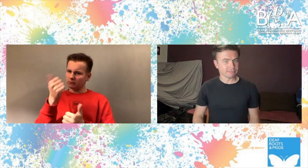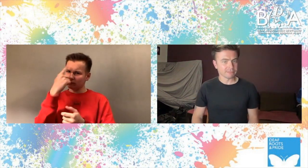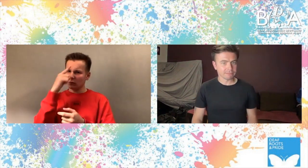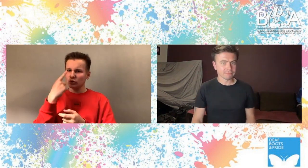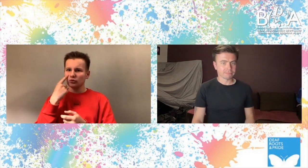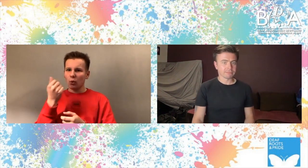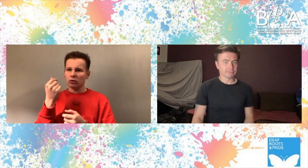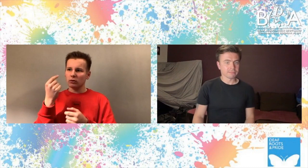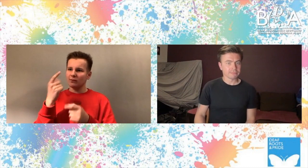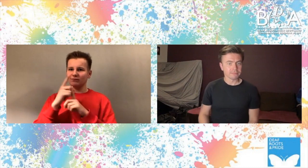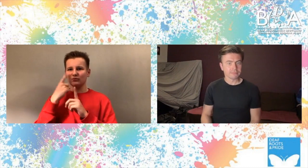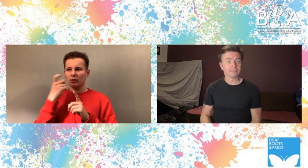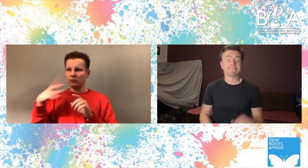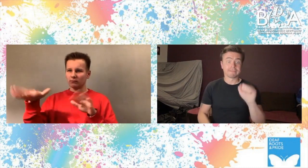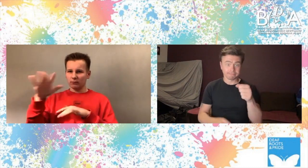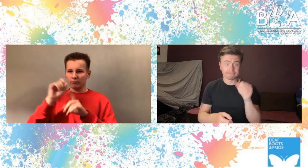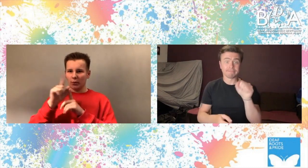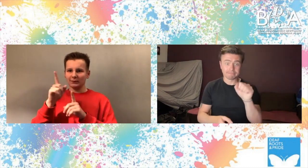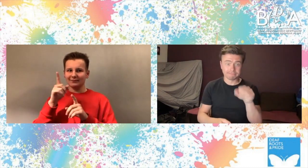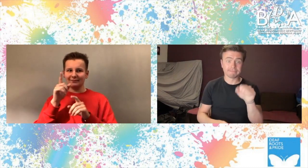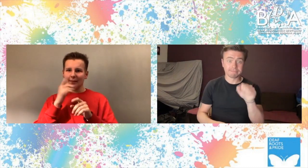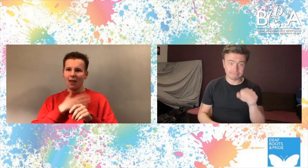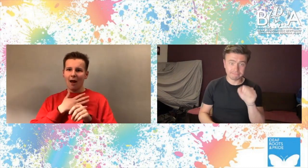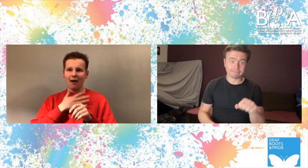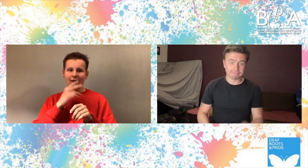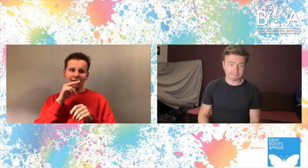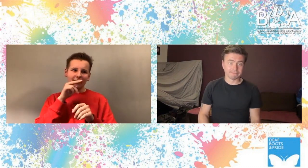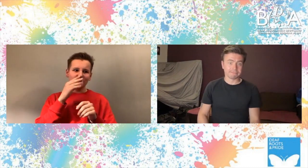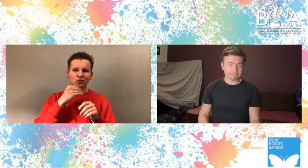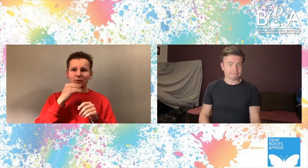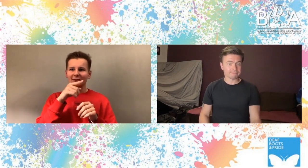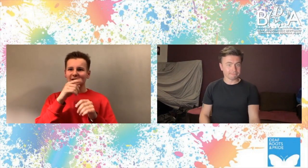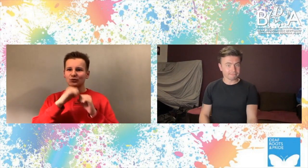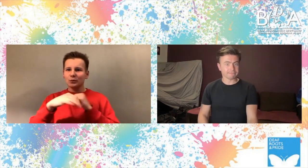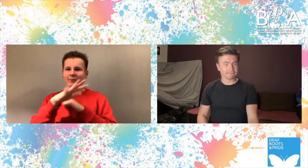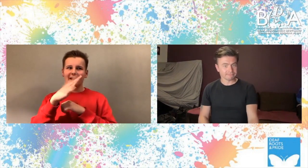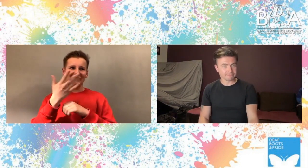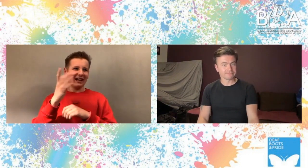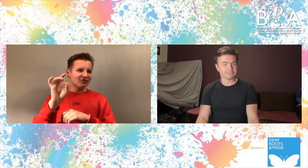It’s good for young people who are interested in photography to get